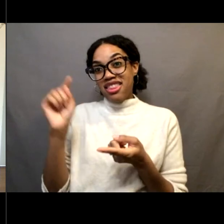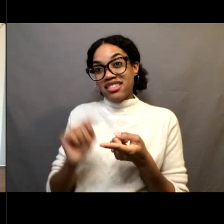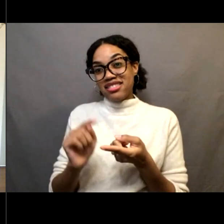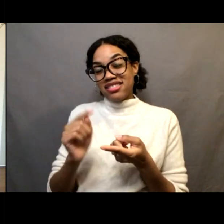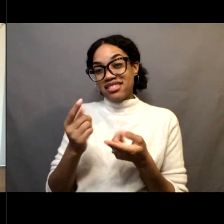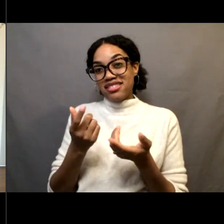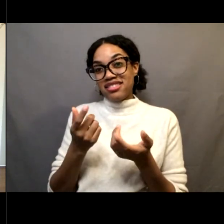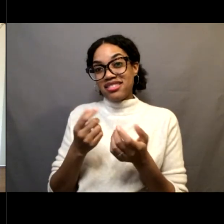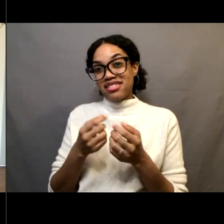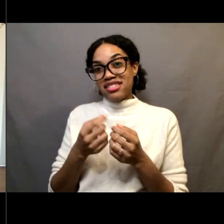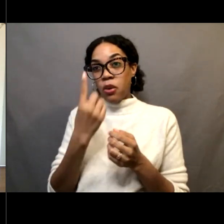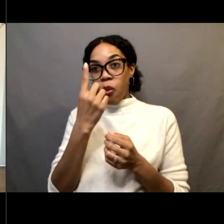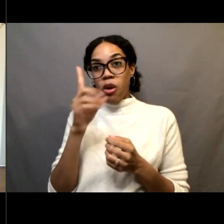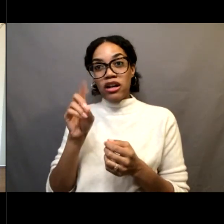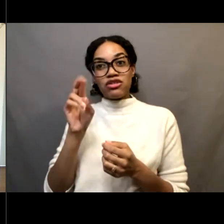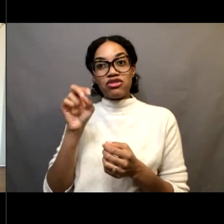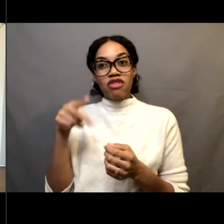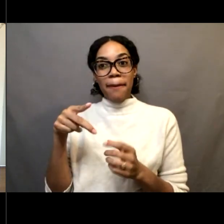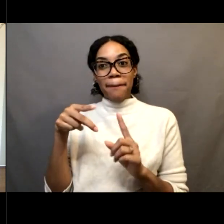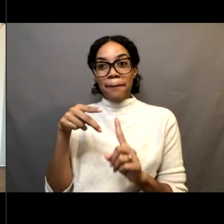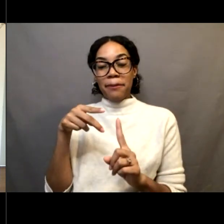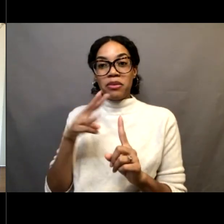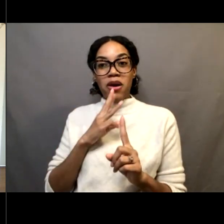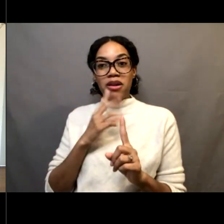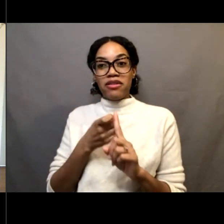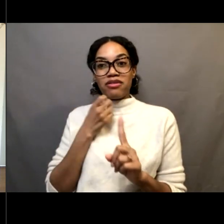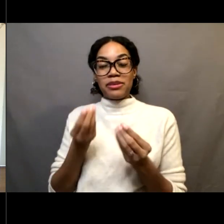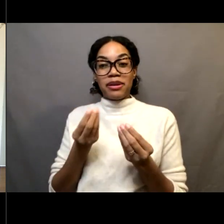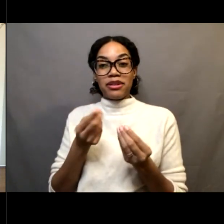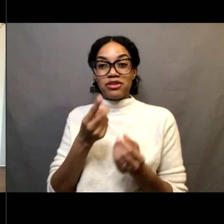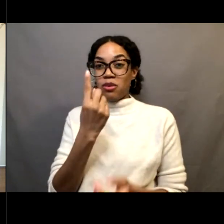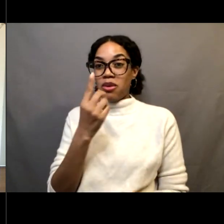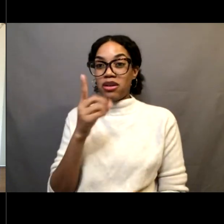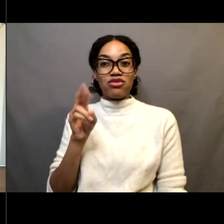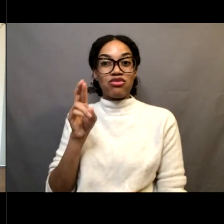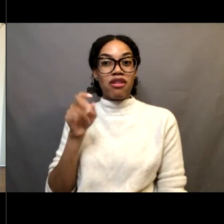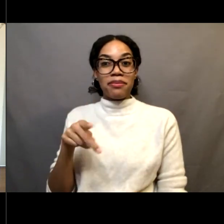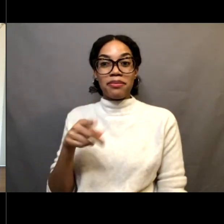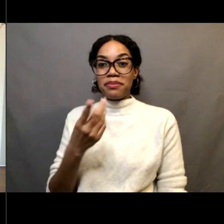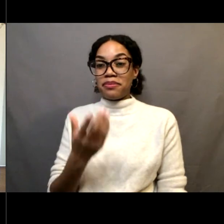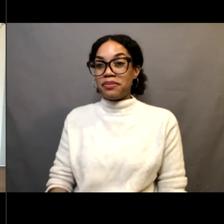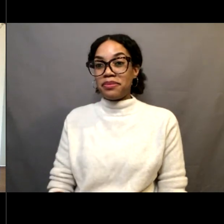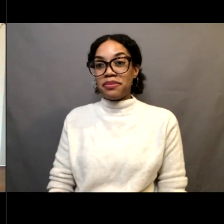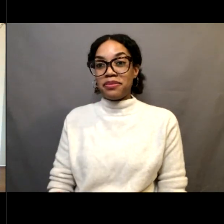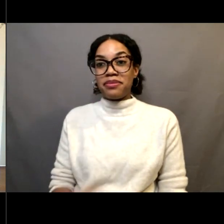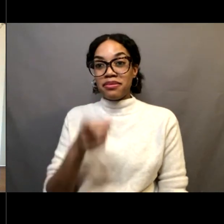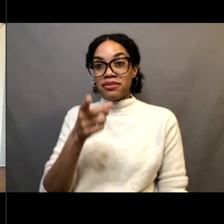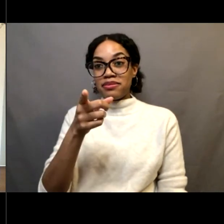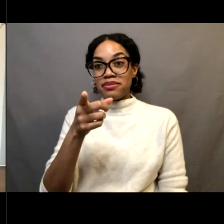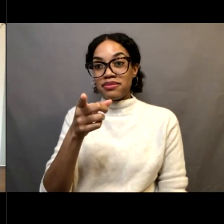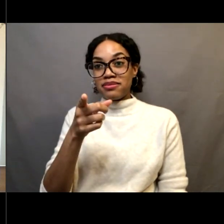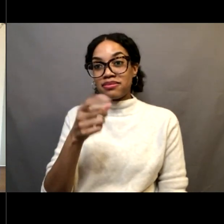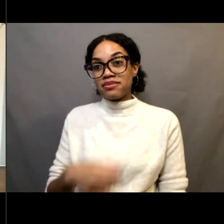one drop of water came out of my sponge and it's if you can see inside,